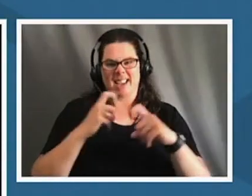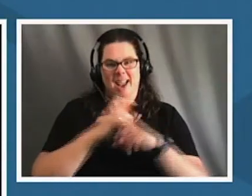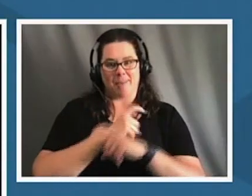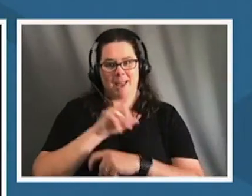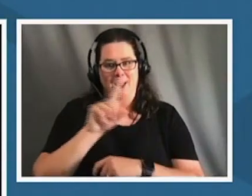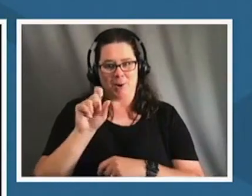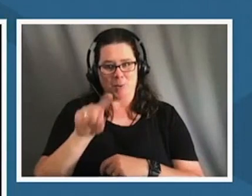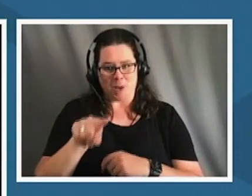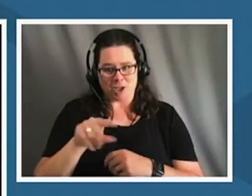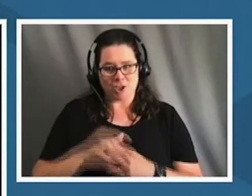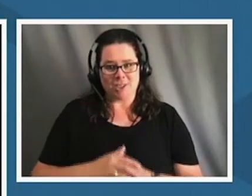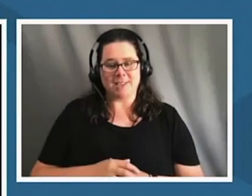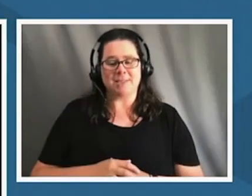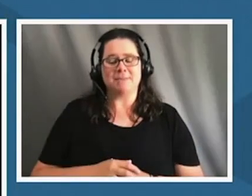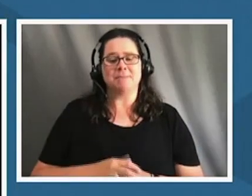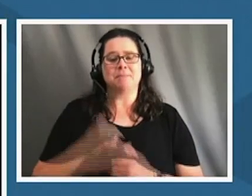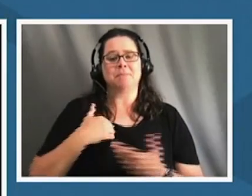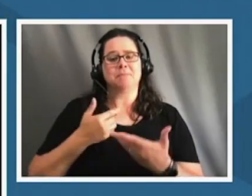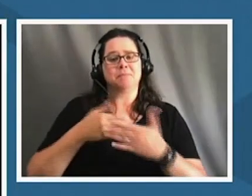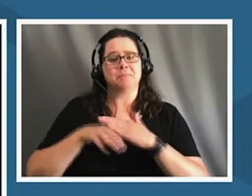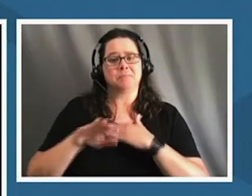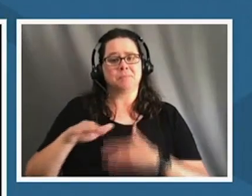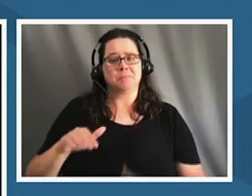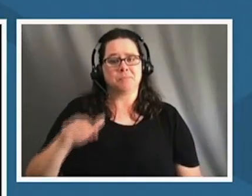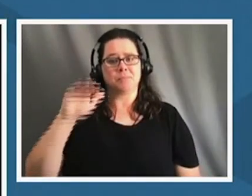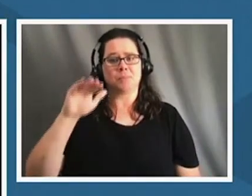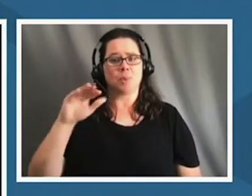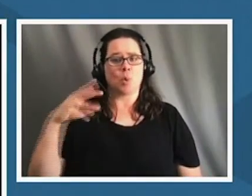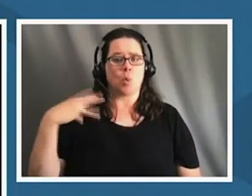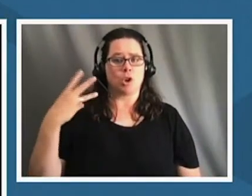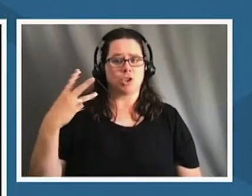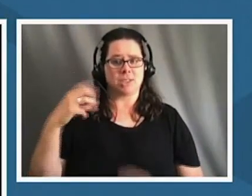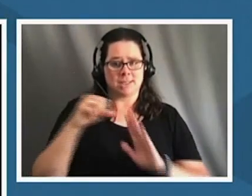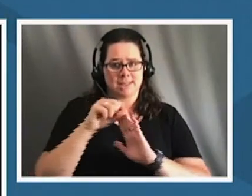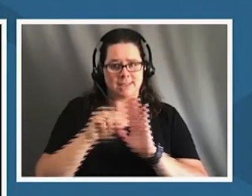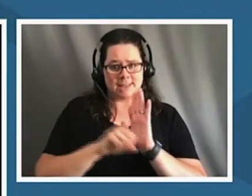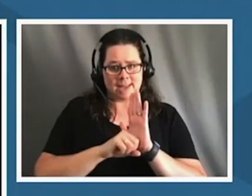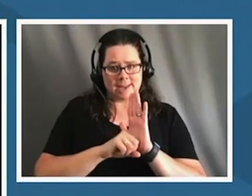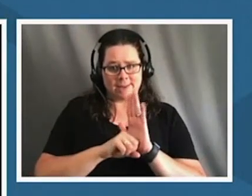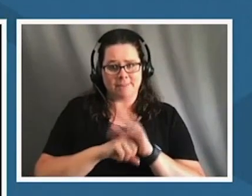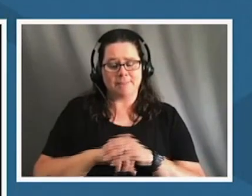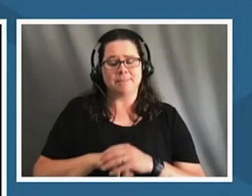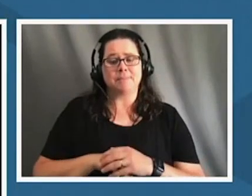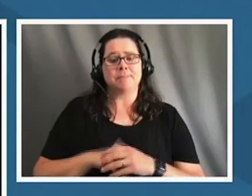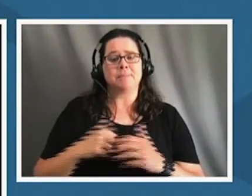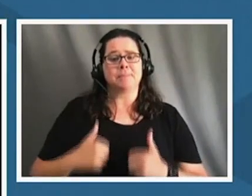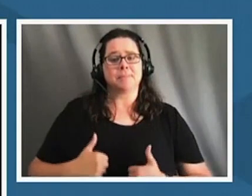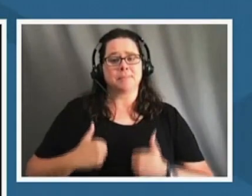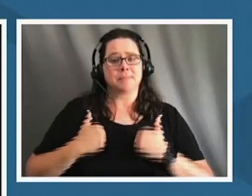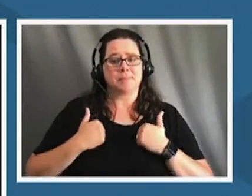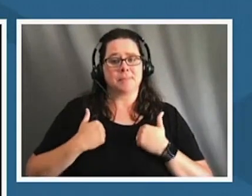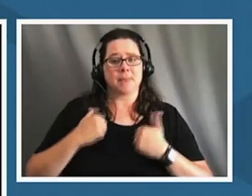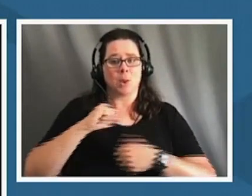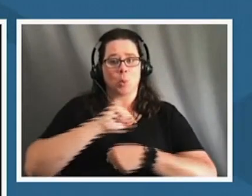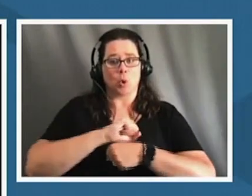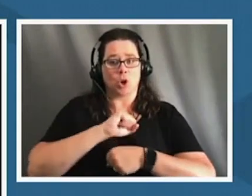um i was born and raised in washington state and i